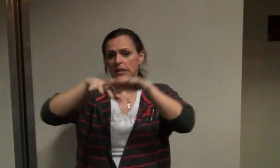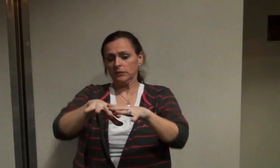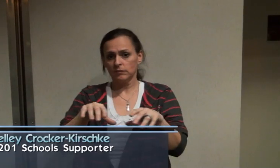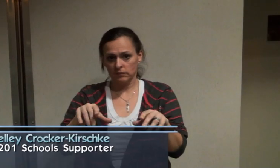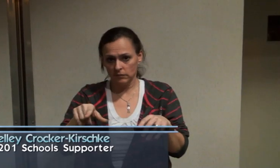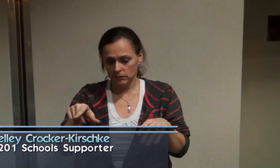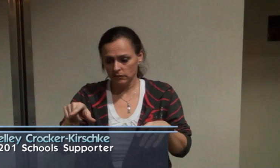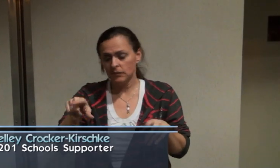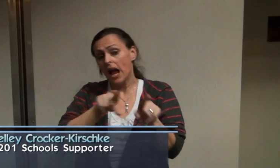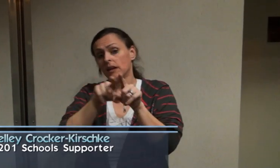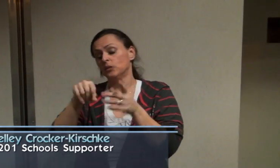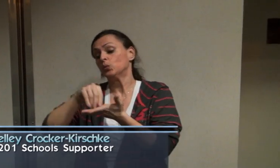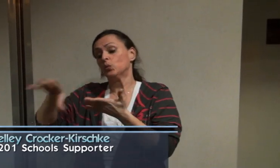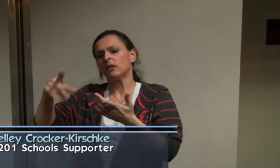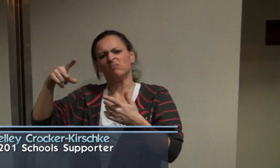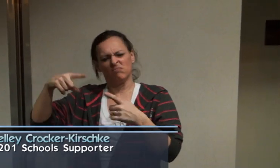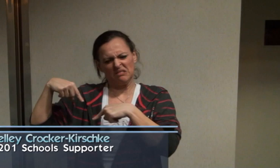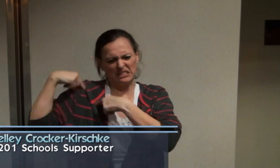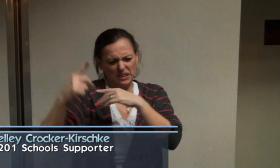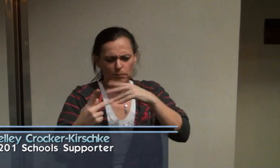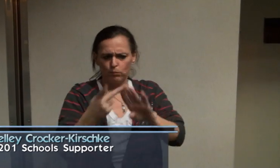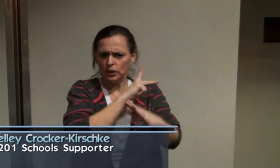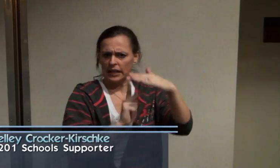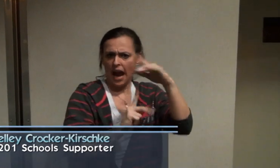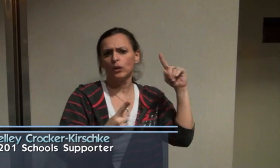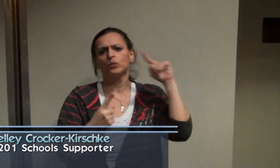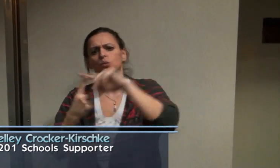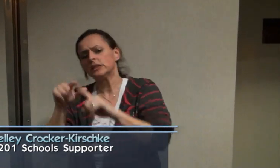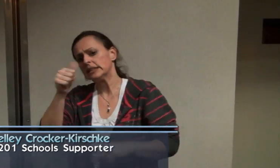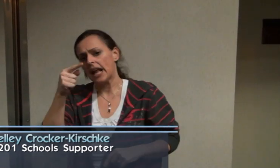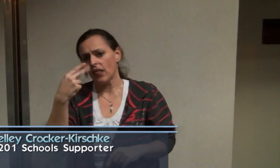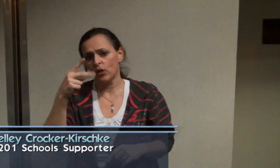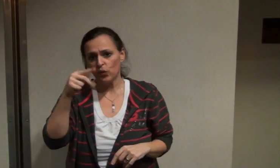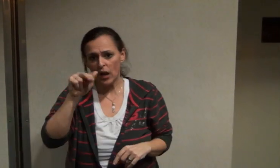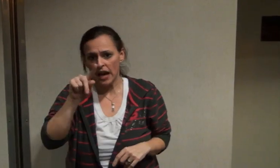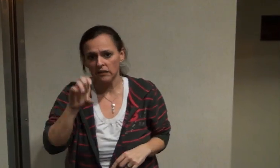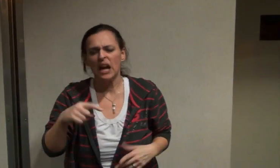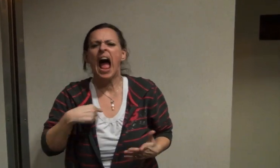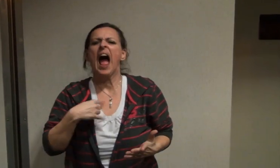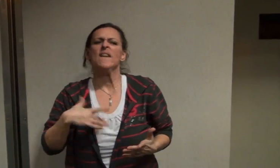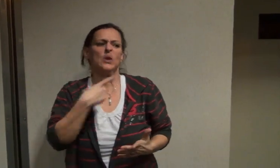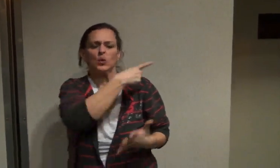[Kelley Crocker-Kirschke] I grew up in mainstream schools from pre-k to 10th grade.